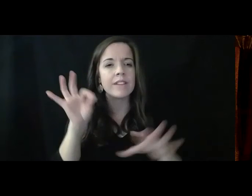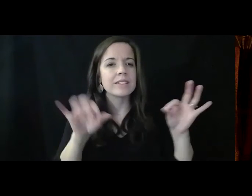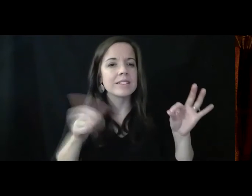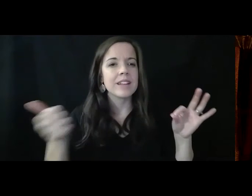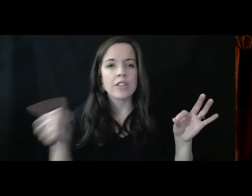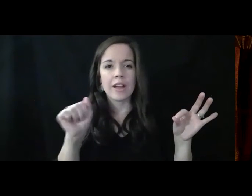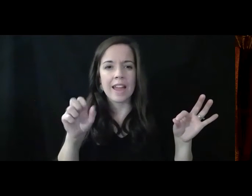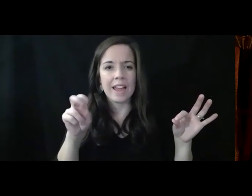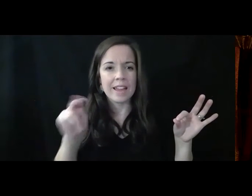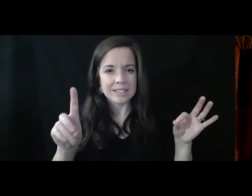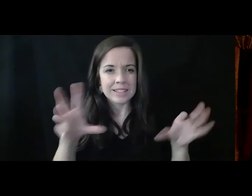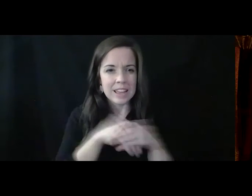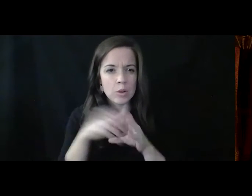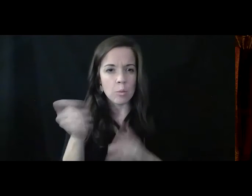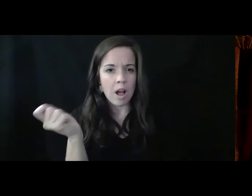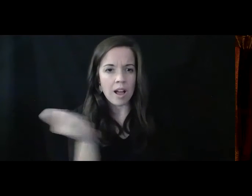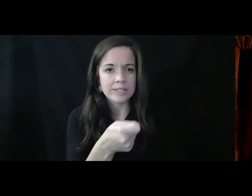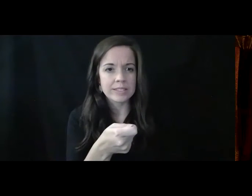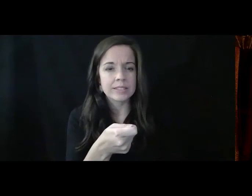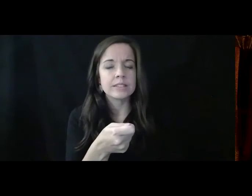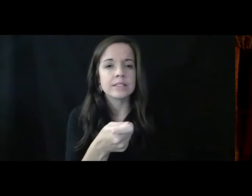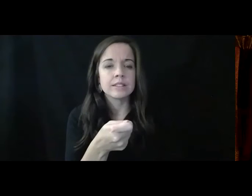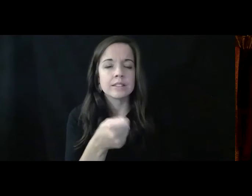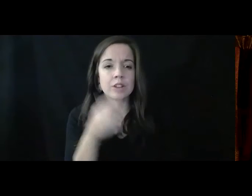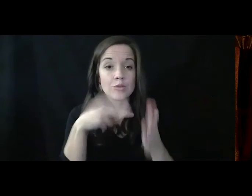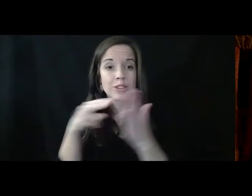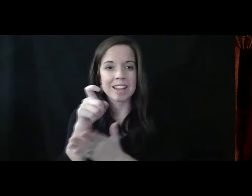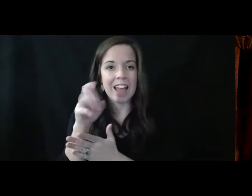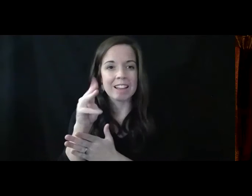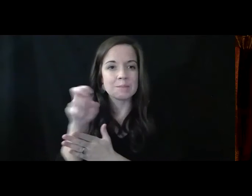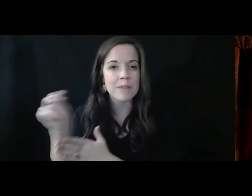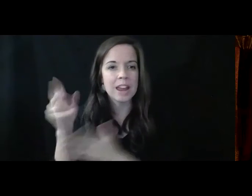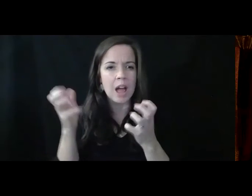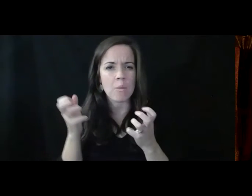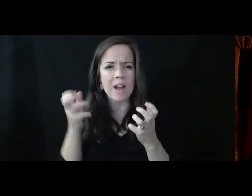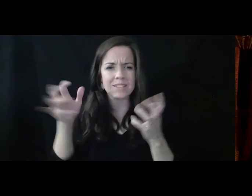Reading X-men, I wanted to be Storm so that I could end the famine in my family’s village